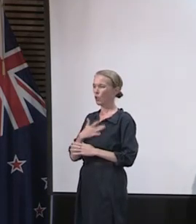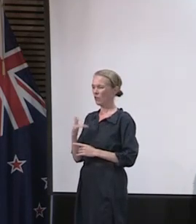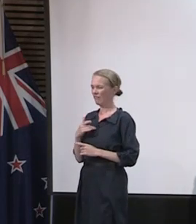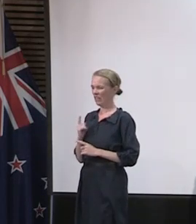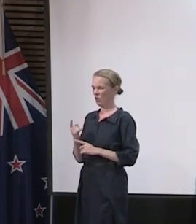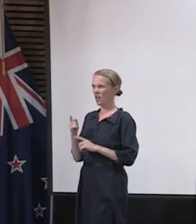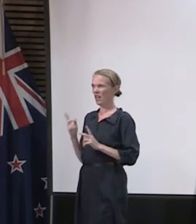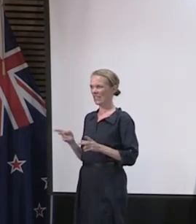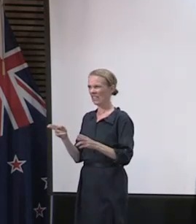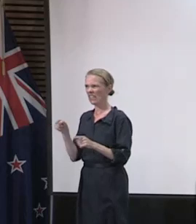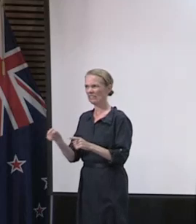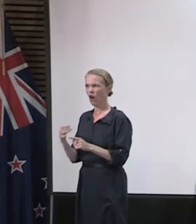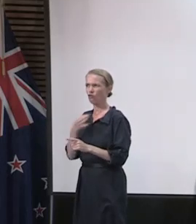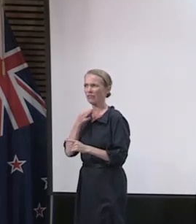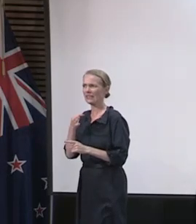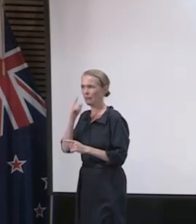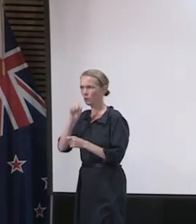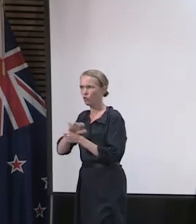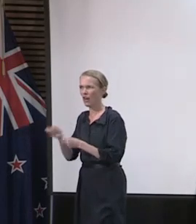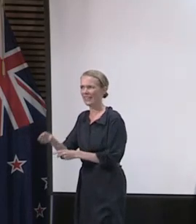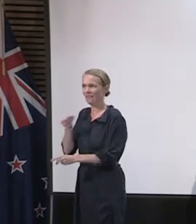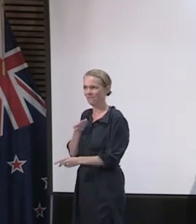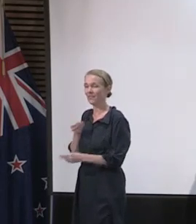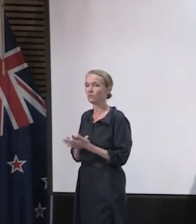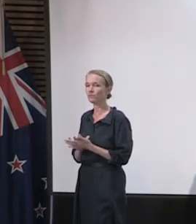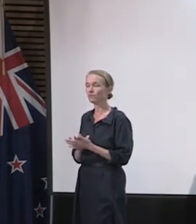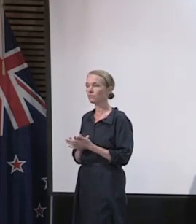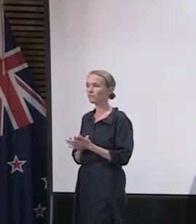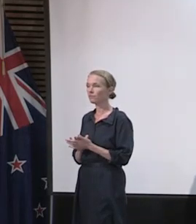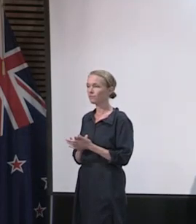as they - as we go down to